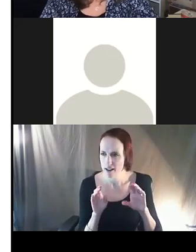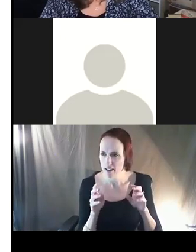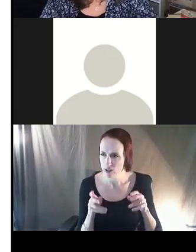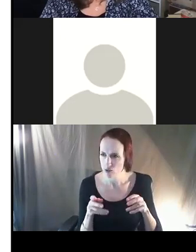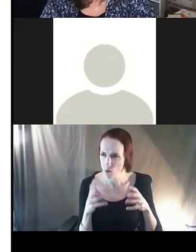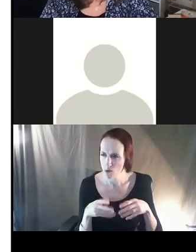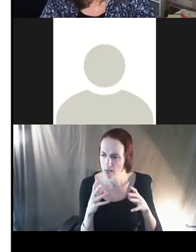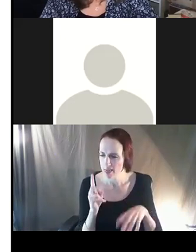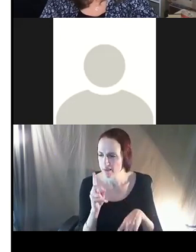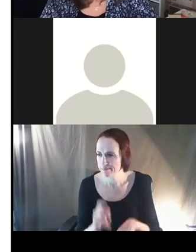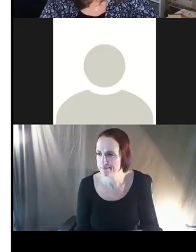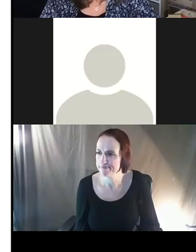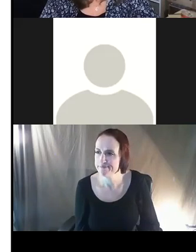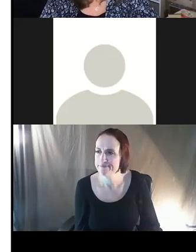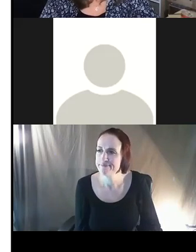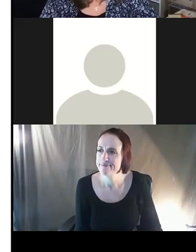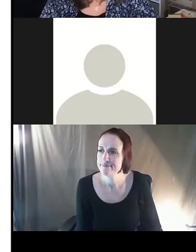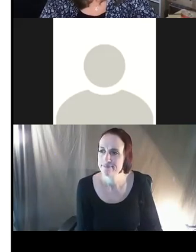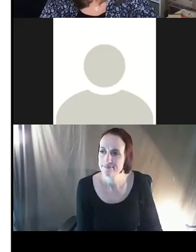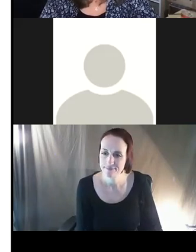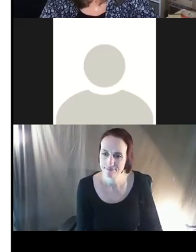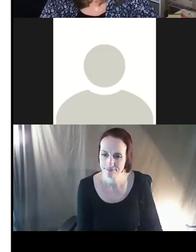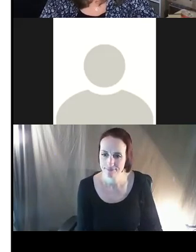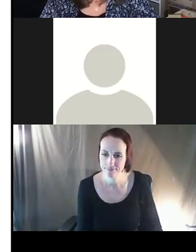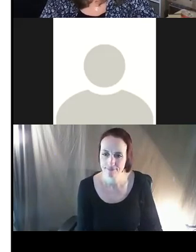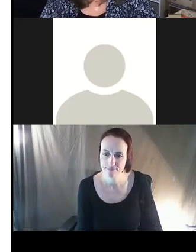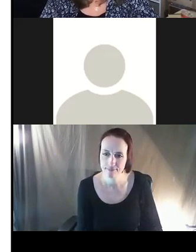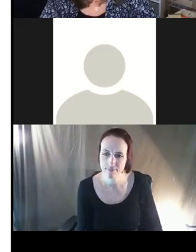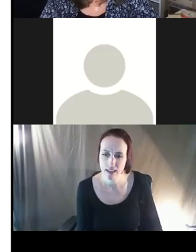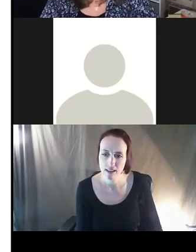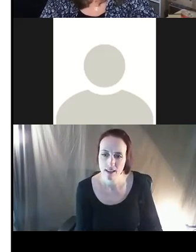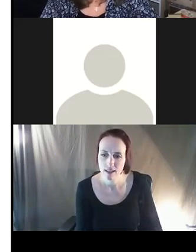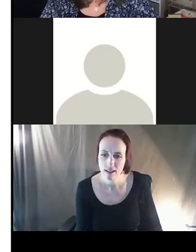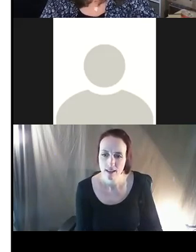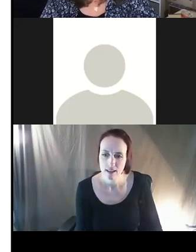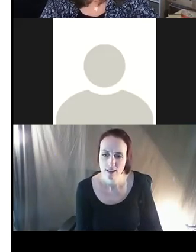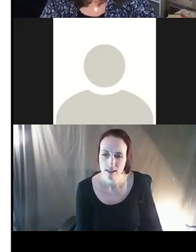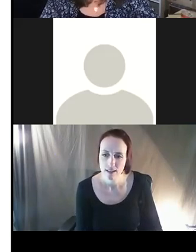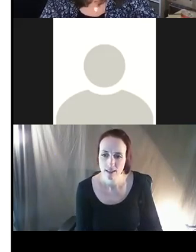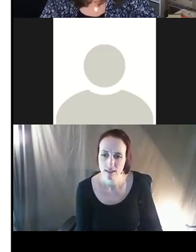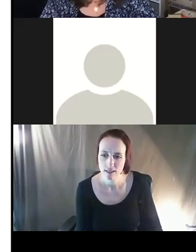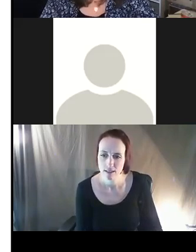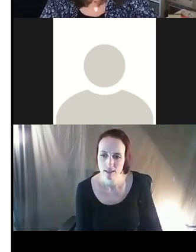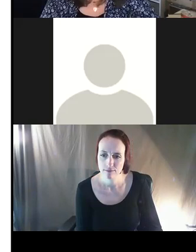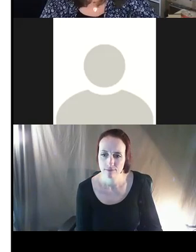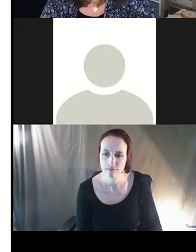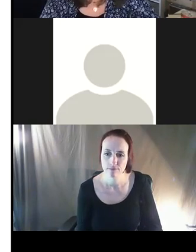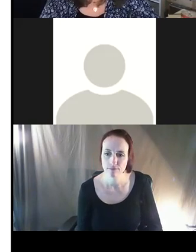Otherwise, if anyone has any questions that they